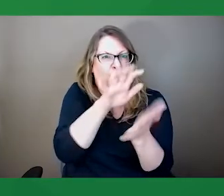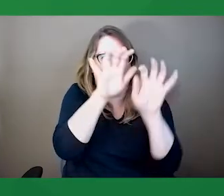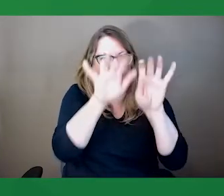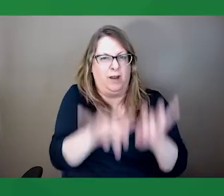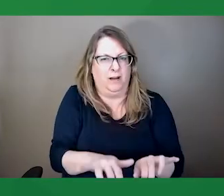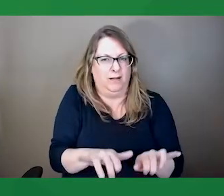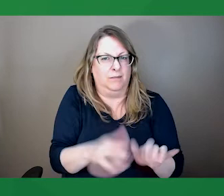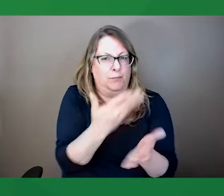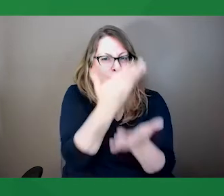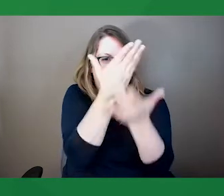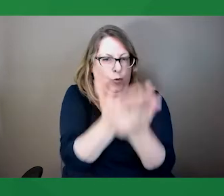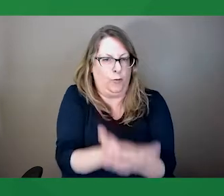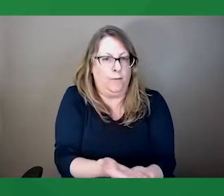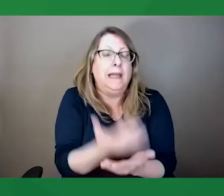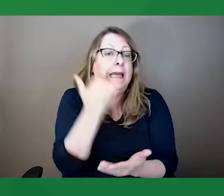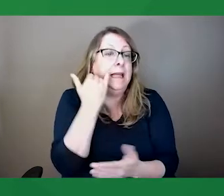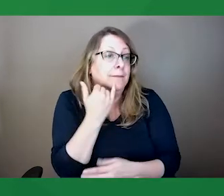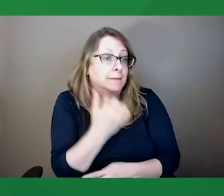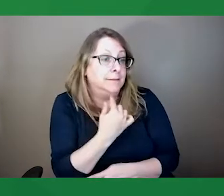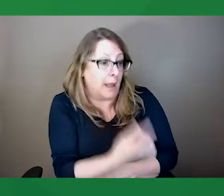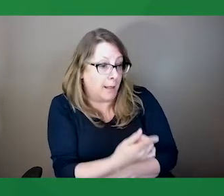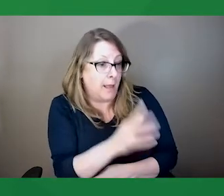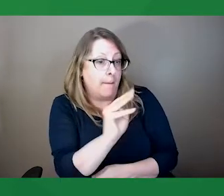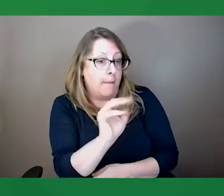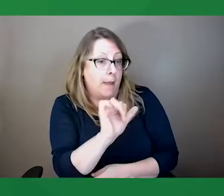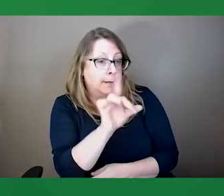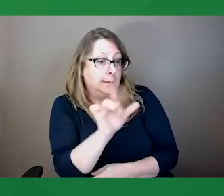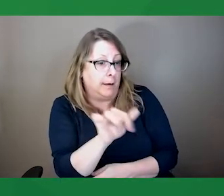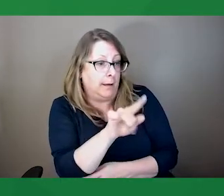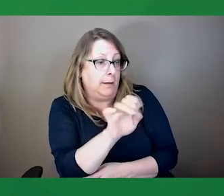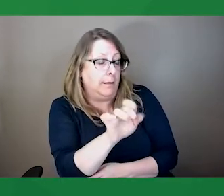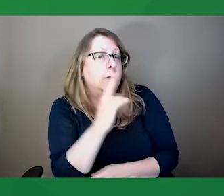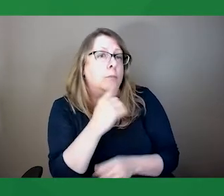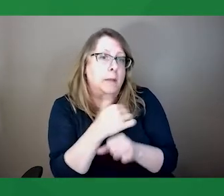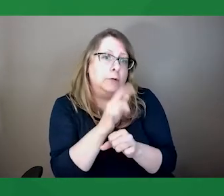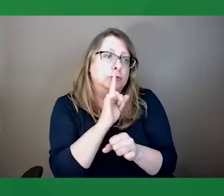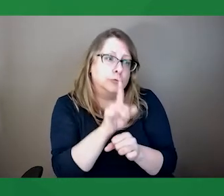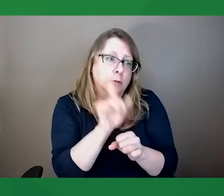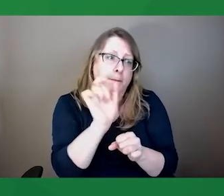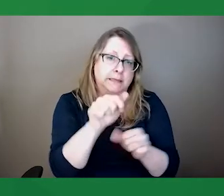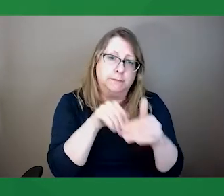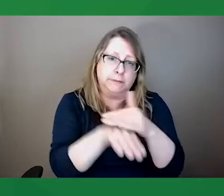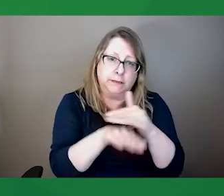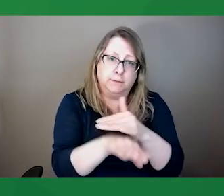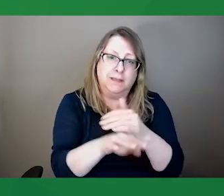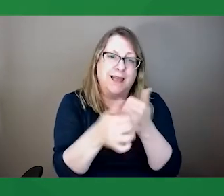because if you are given a mandate to make something accessible but whenever you're going to be interacting with groups,